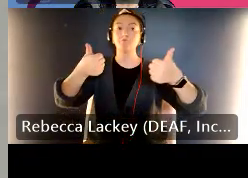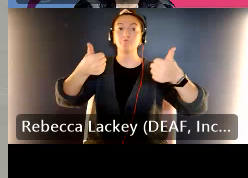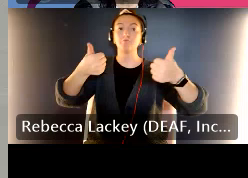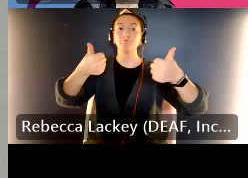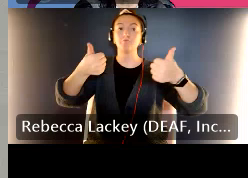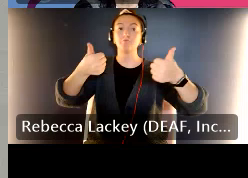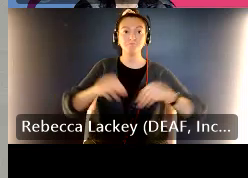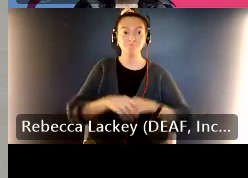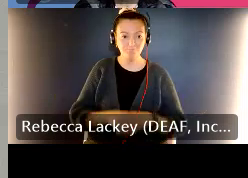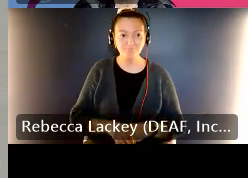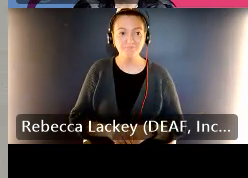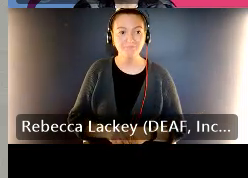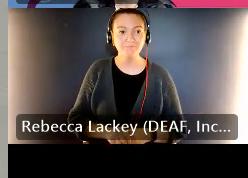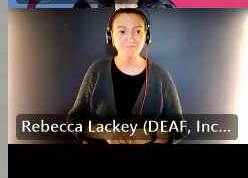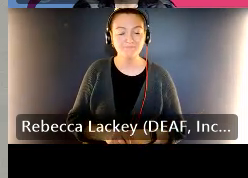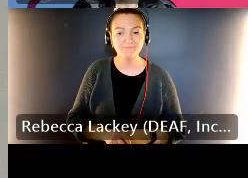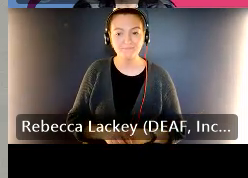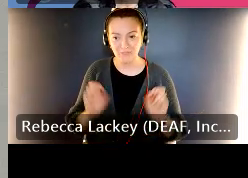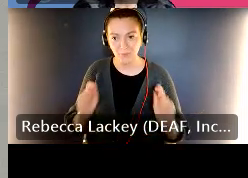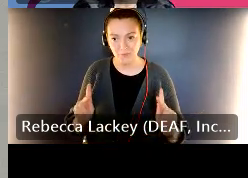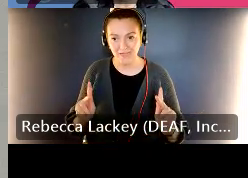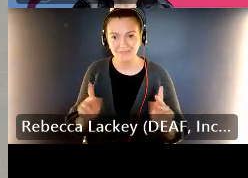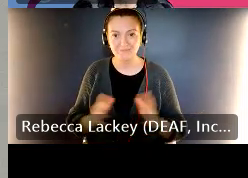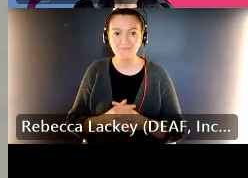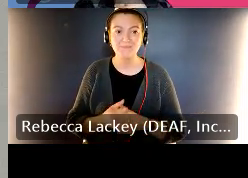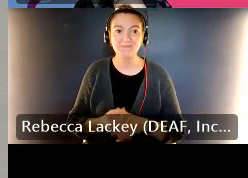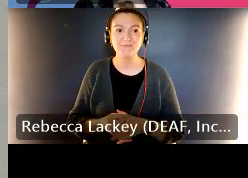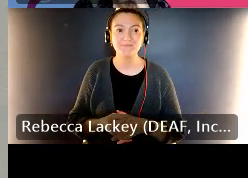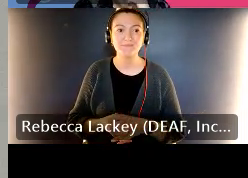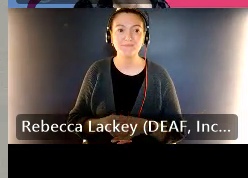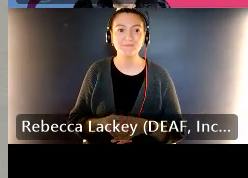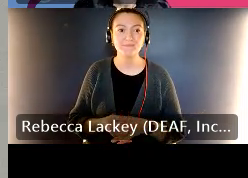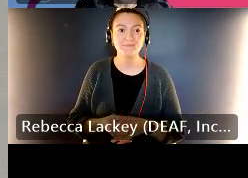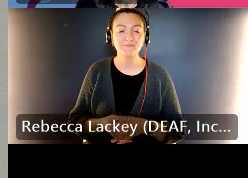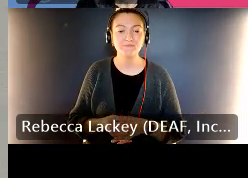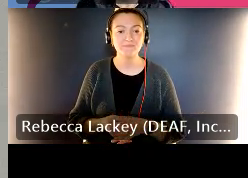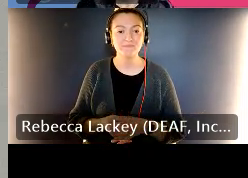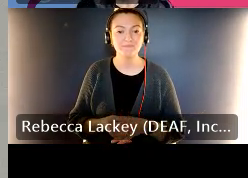OK all right, so all the the roots that you see green